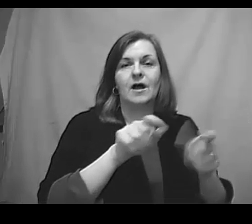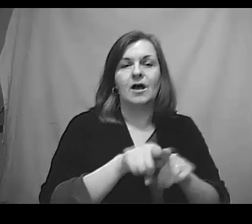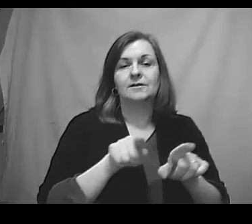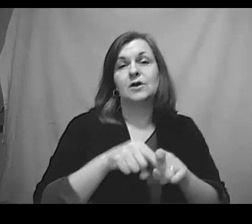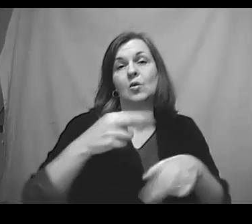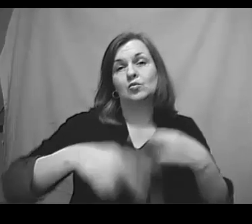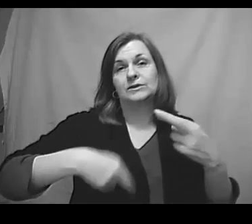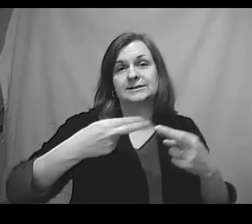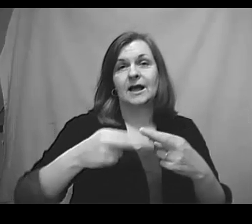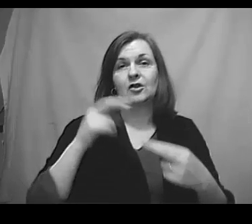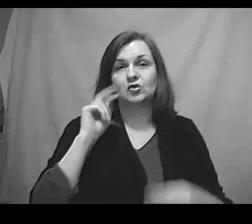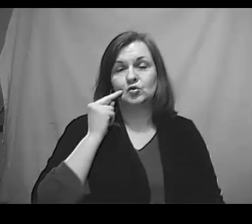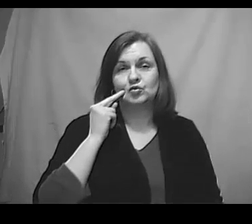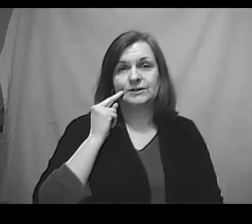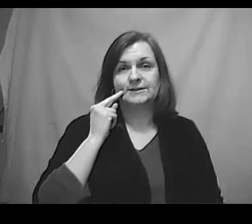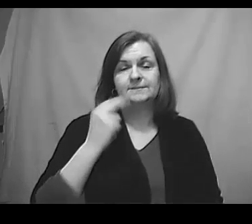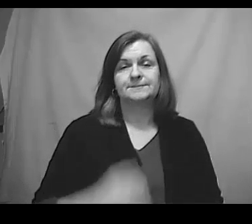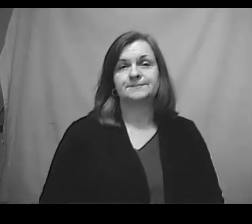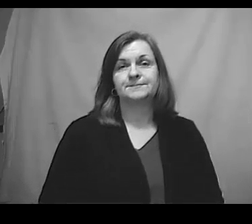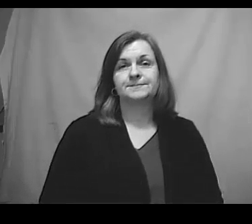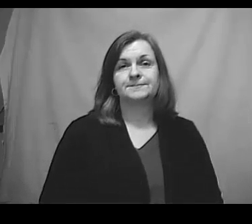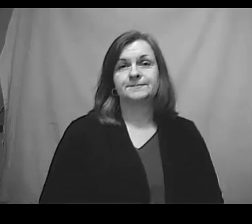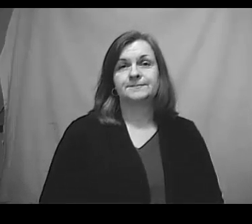and recycle nutrients